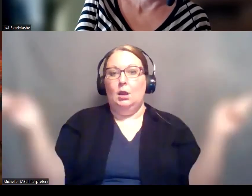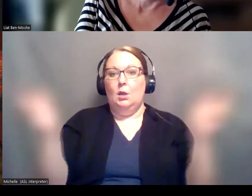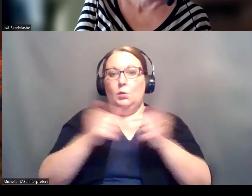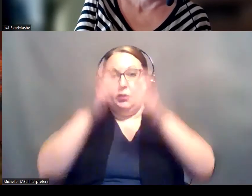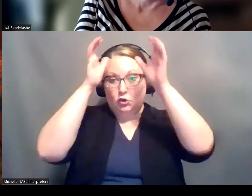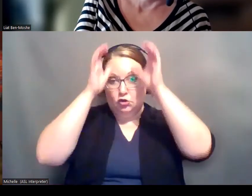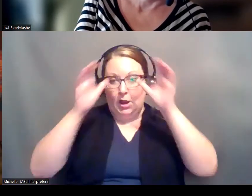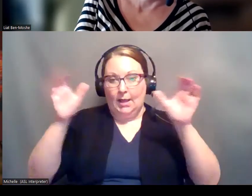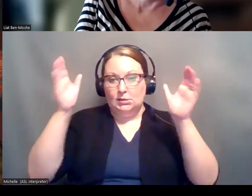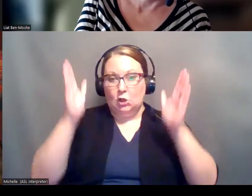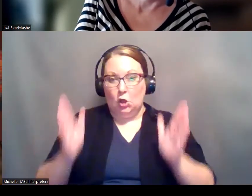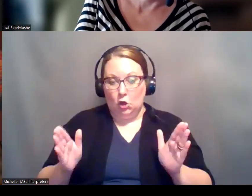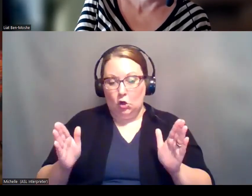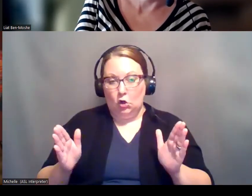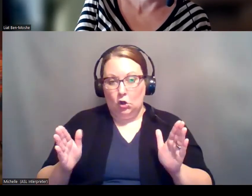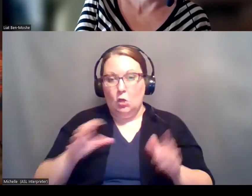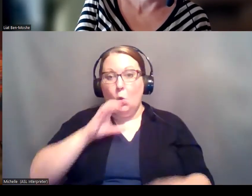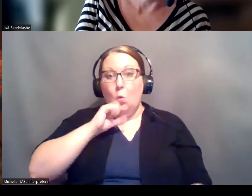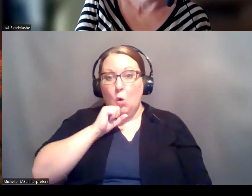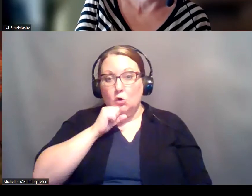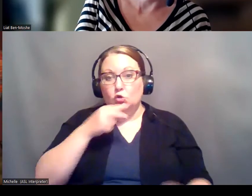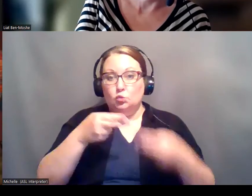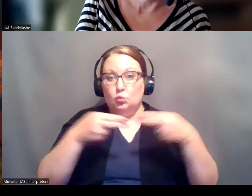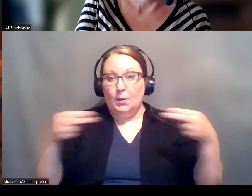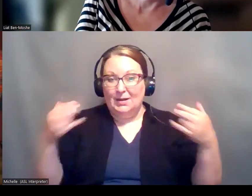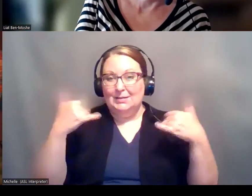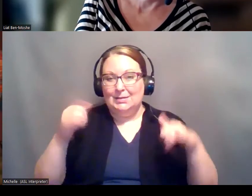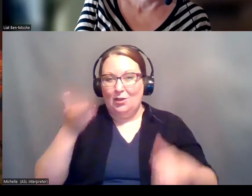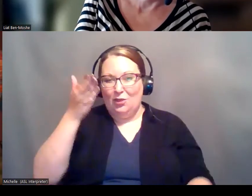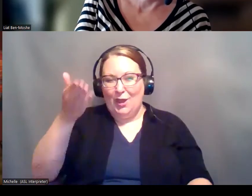And that orange ribbon is still present in my life.